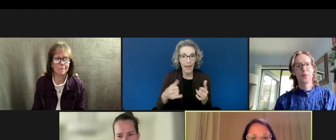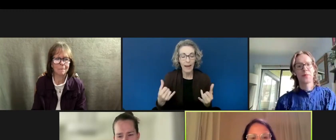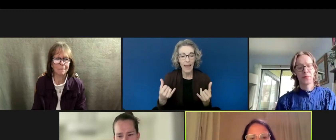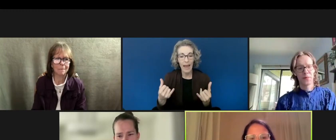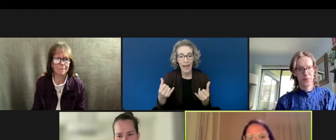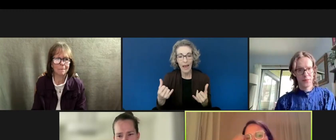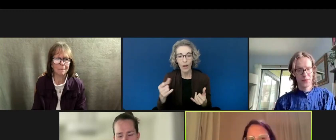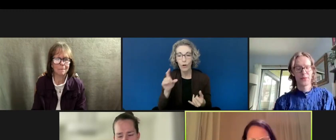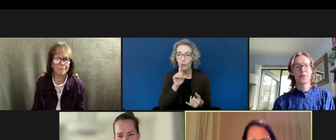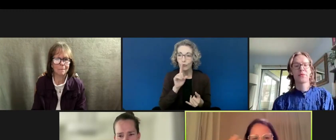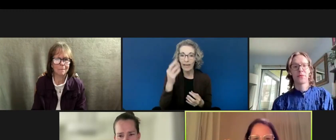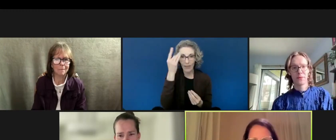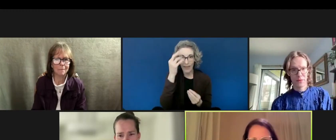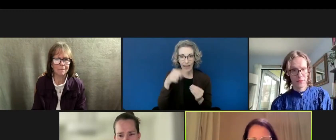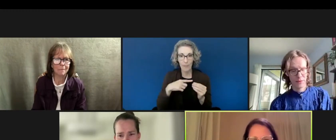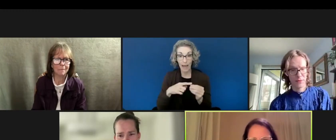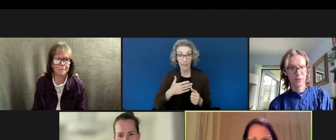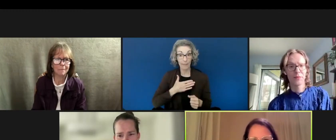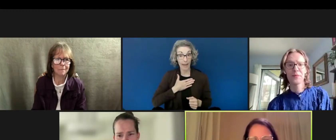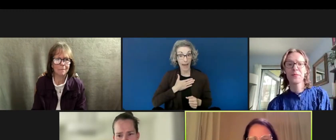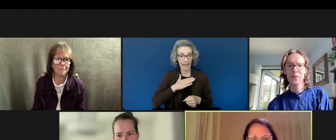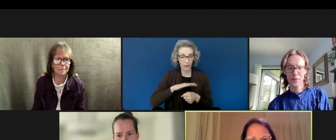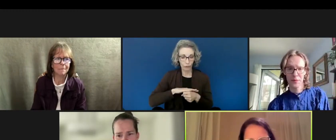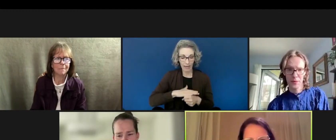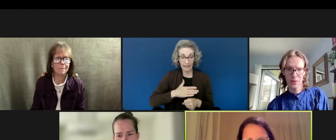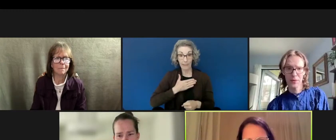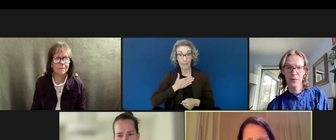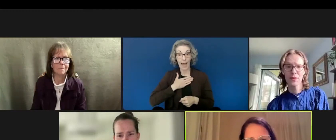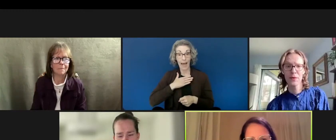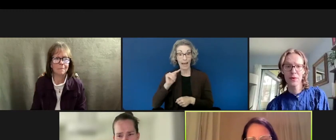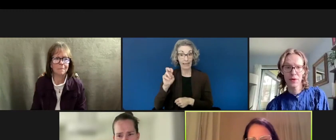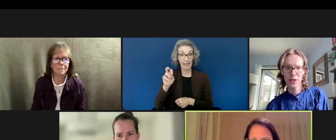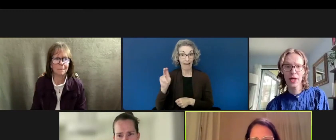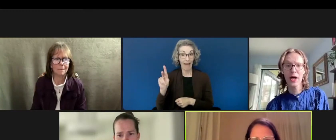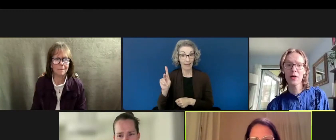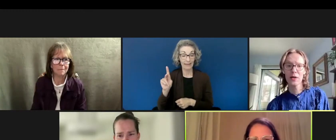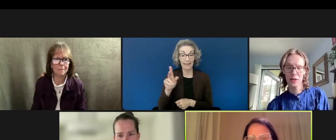really thinking about my stress and my task and not really.